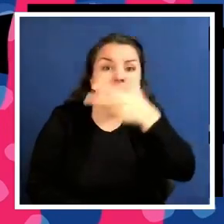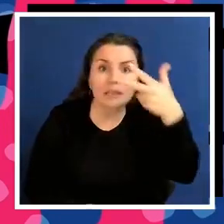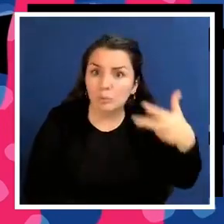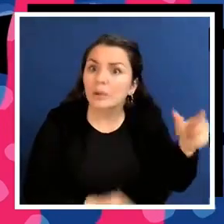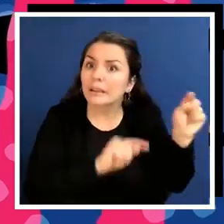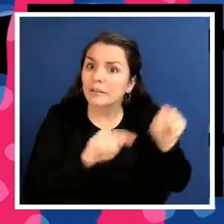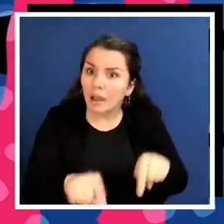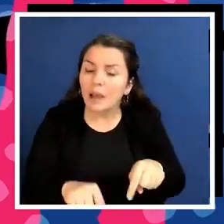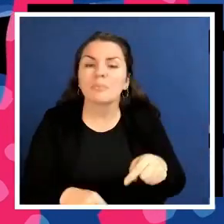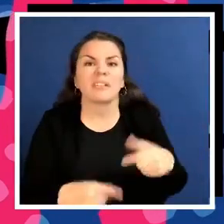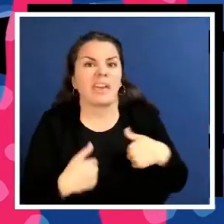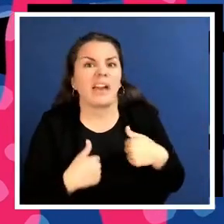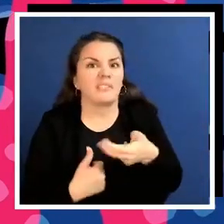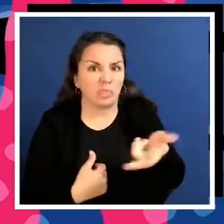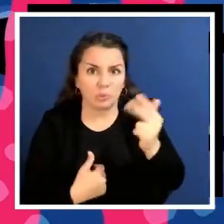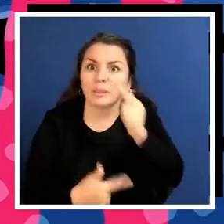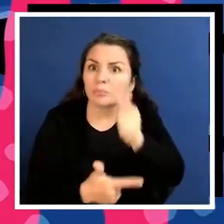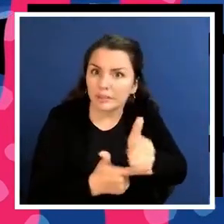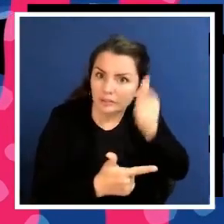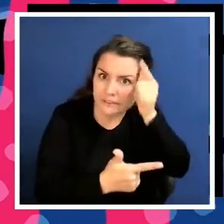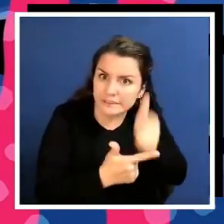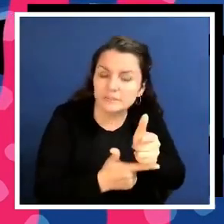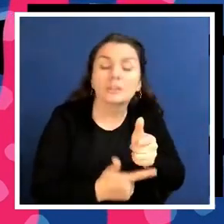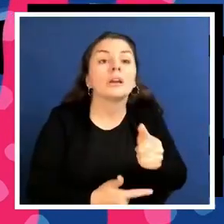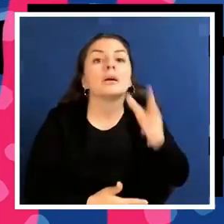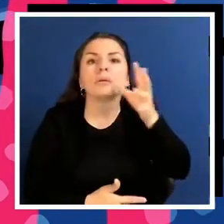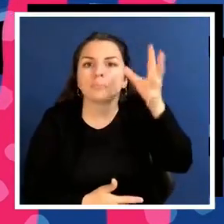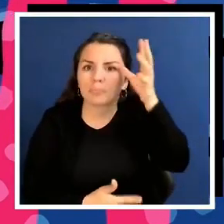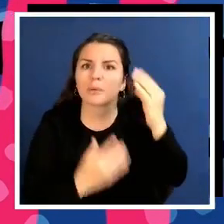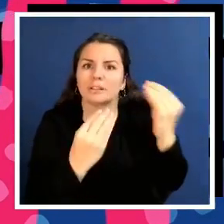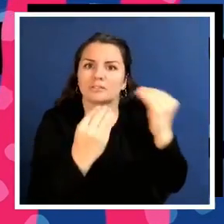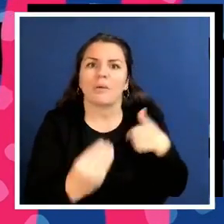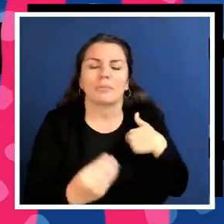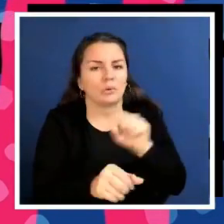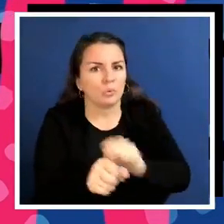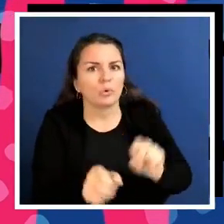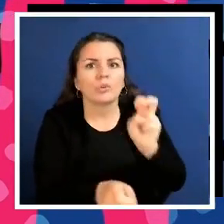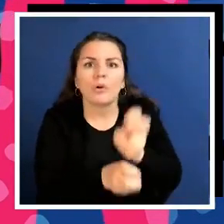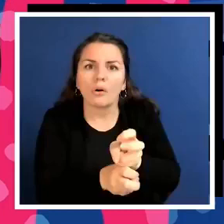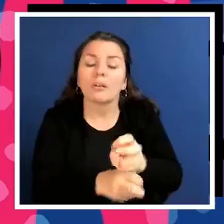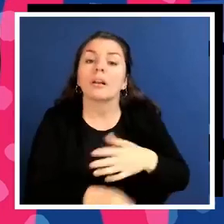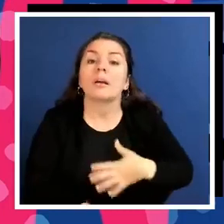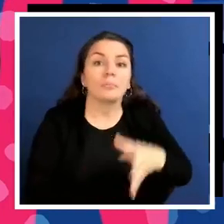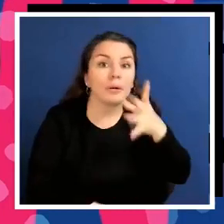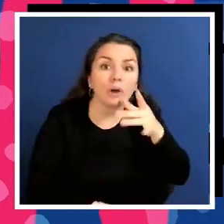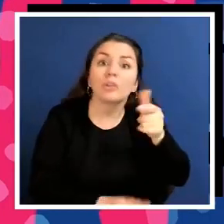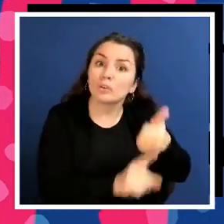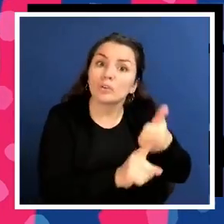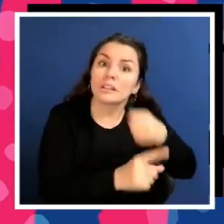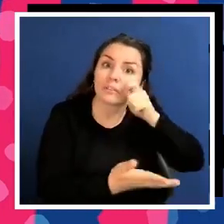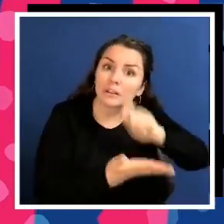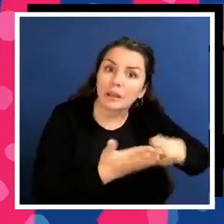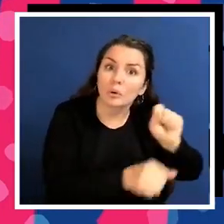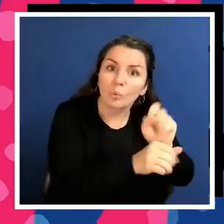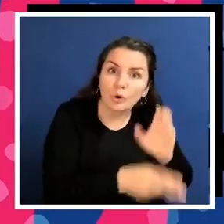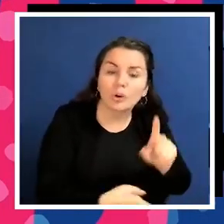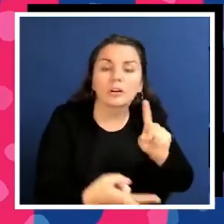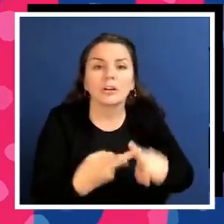I'VE LIVED THE STRUGGLES FIRSTHAND. GROWING UP I WAS ONE OF FOUR CHILDREN BORN TO IMMIGRANT PARENTS TAUGHT ME E E VAVAES O O